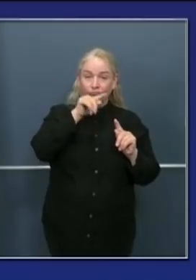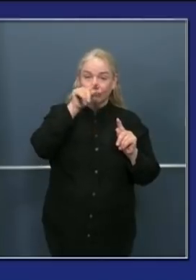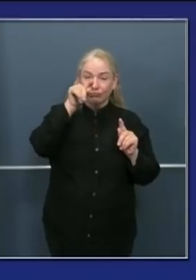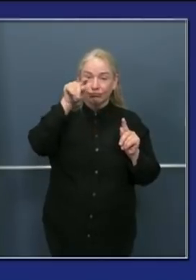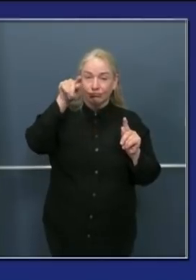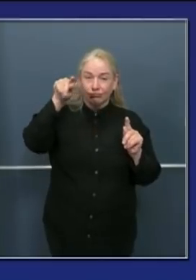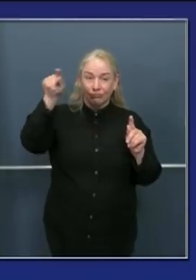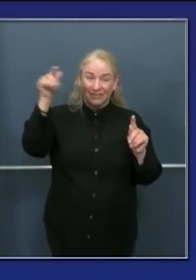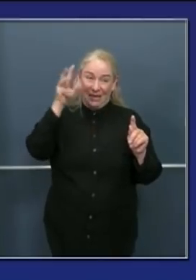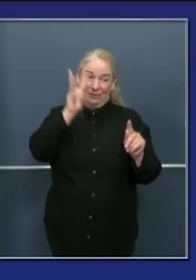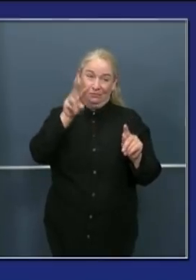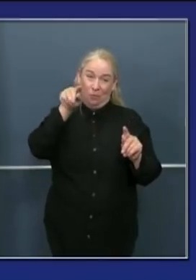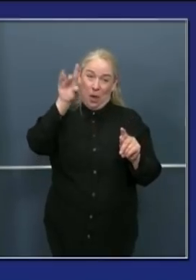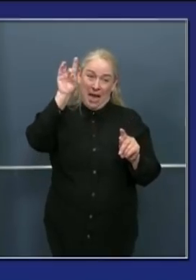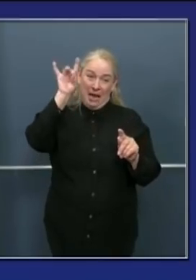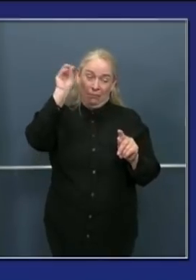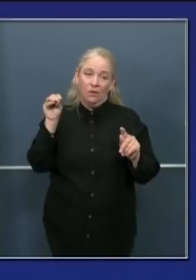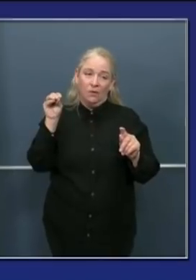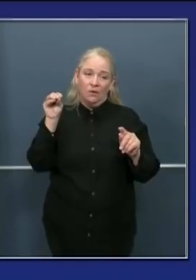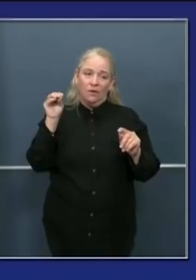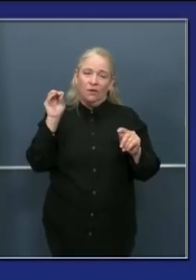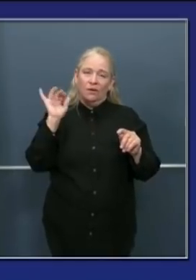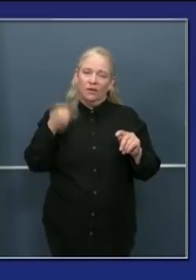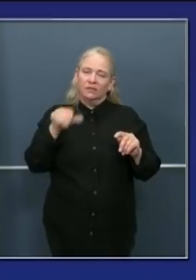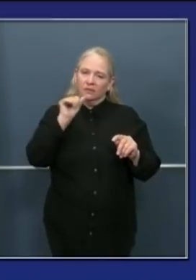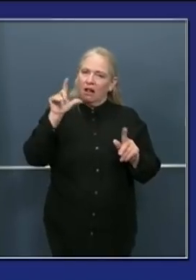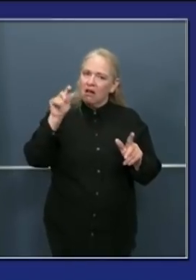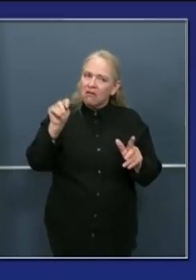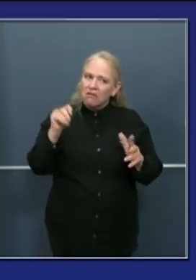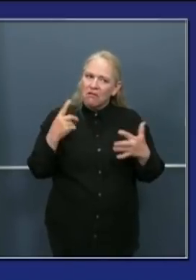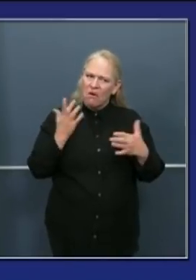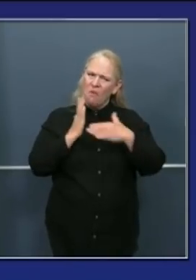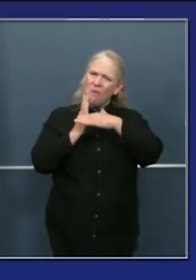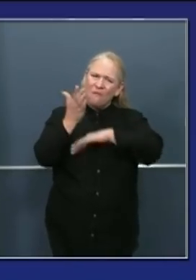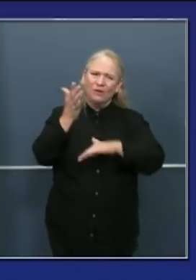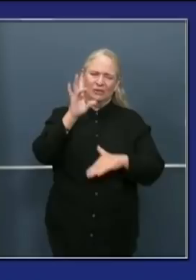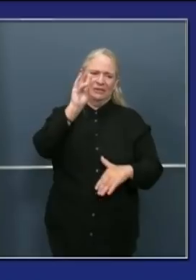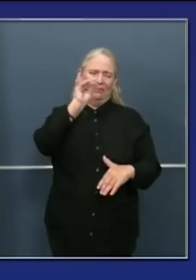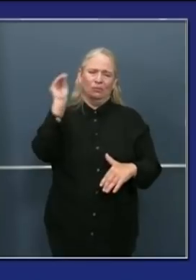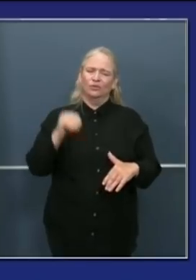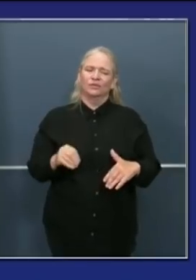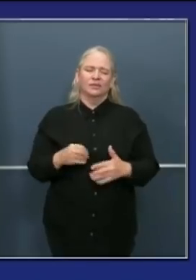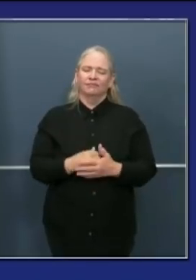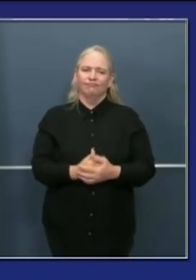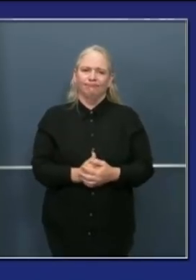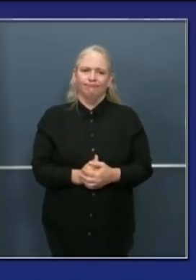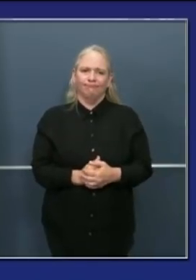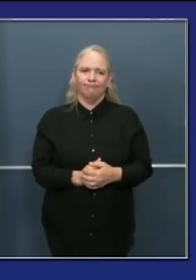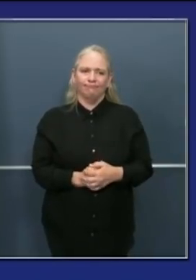WE WERE AT 4.9% POSITIVITY RATE JUST 14 DAYS AGO. NOW 6.8%. YOU LOOK AT THE SEVEN DAY